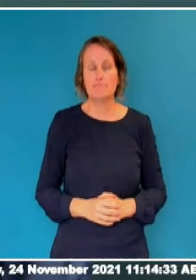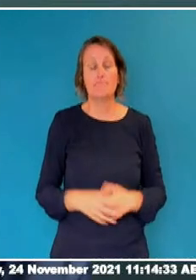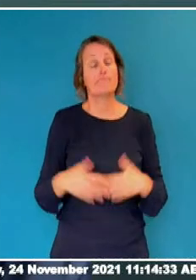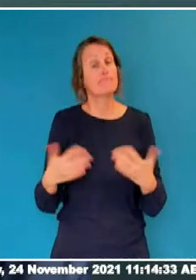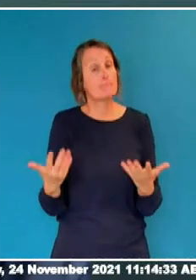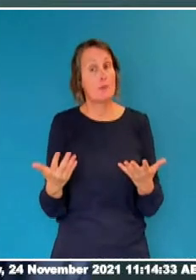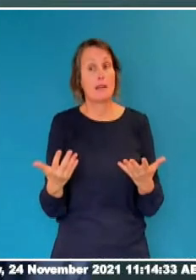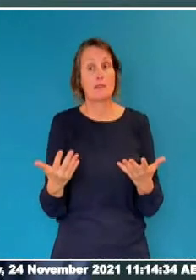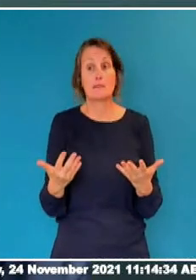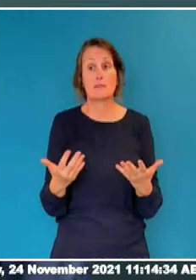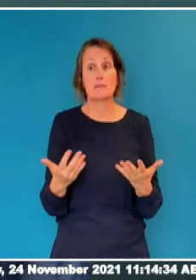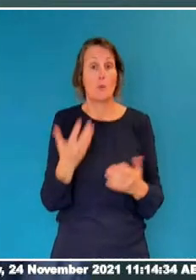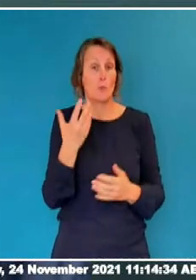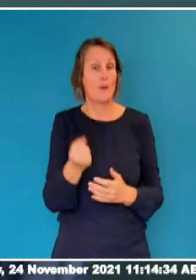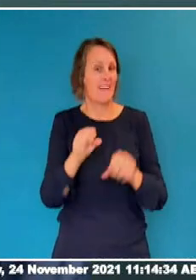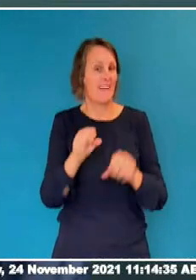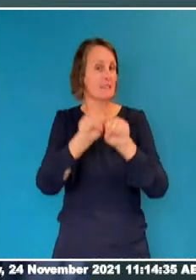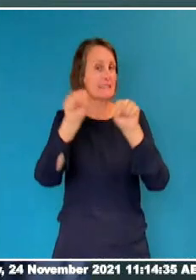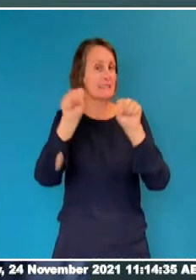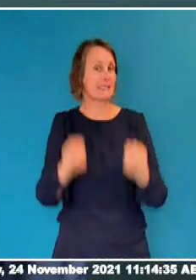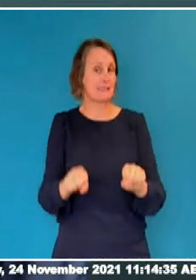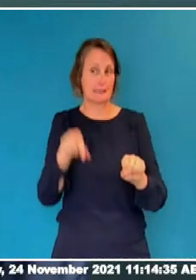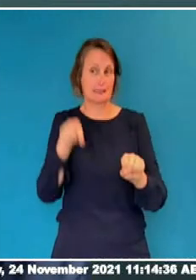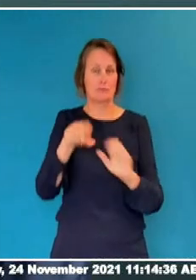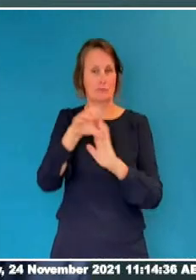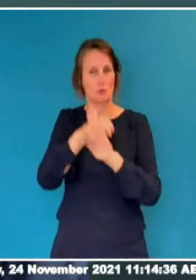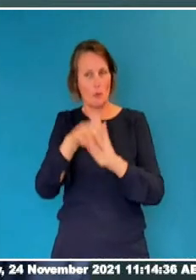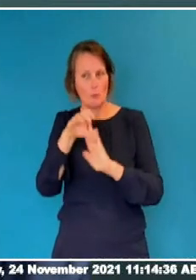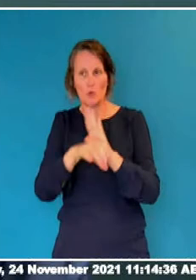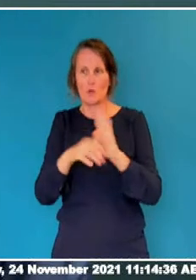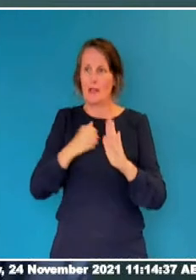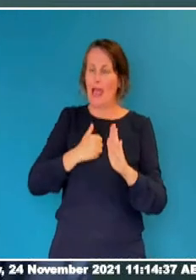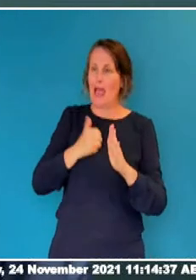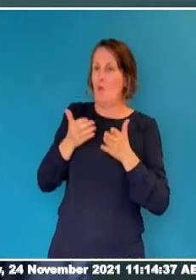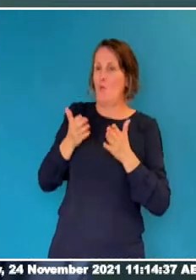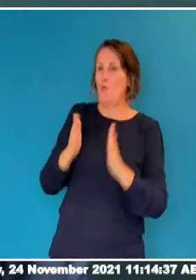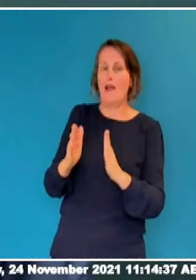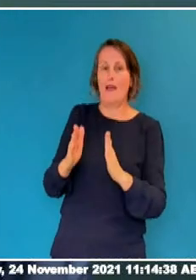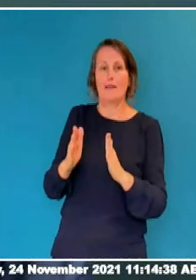course system things that we have done, and I think Counsel Assisting has